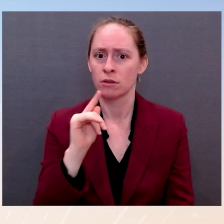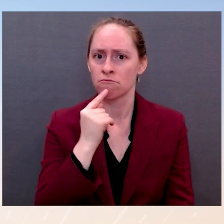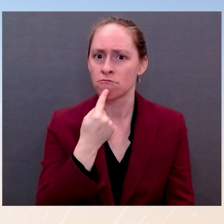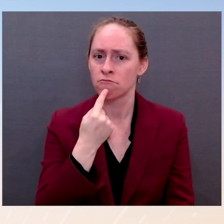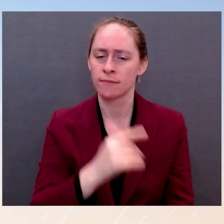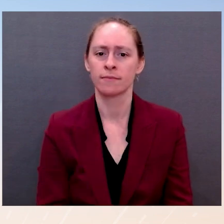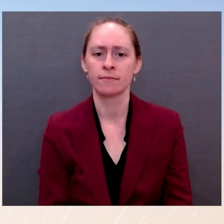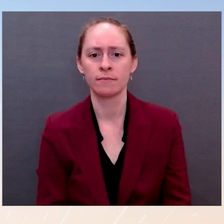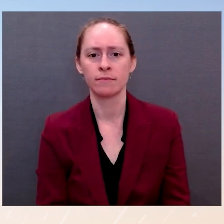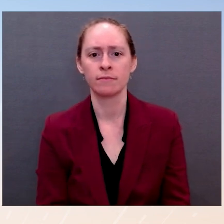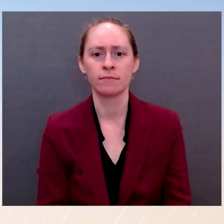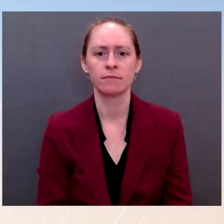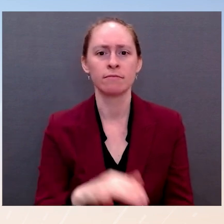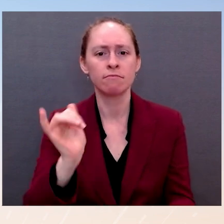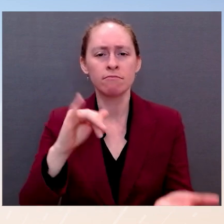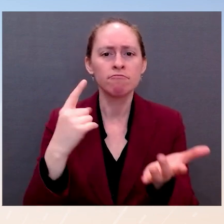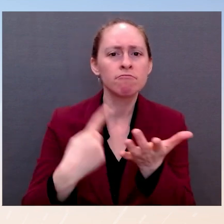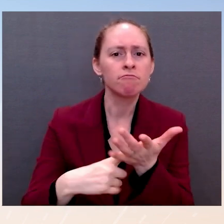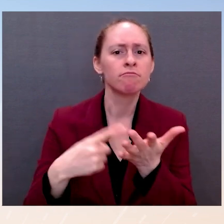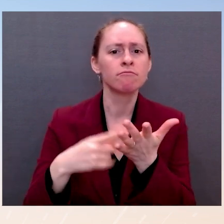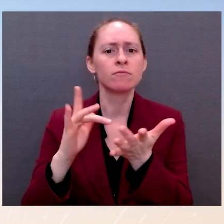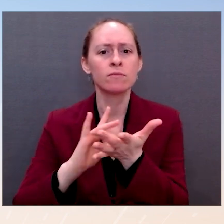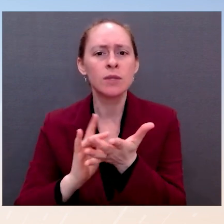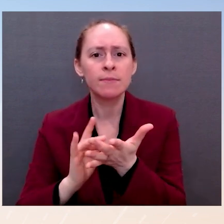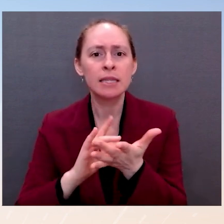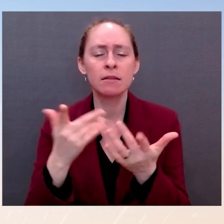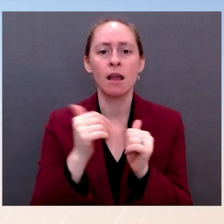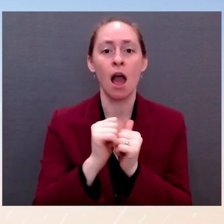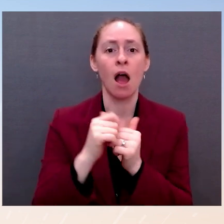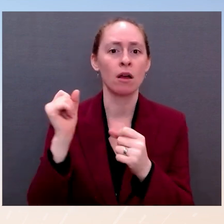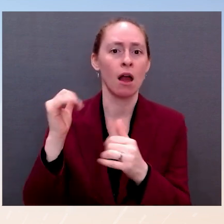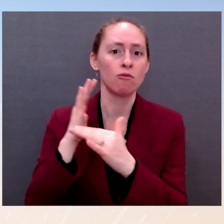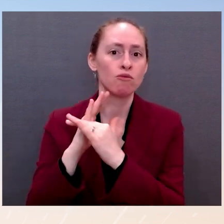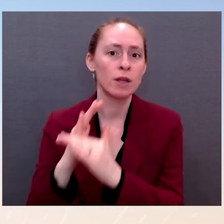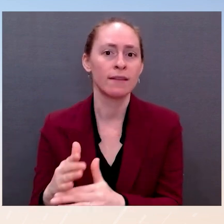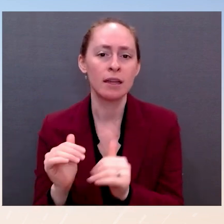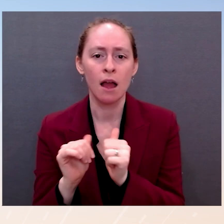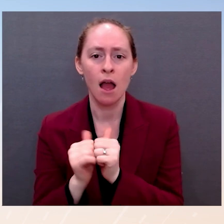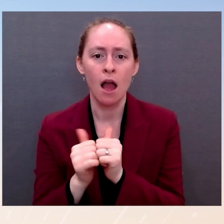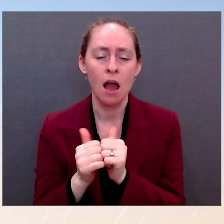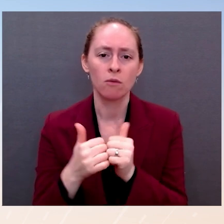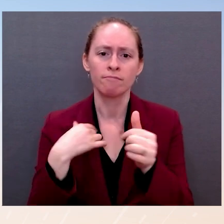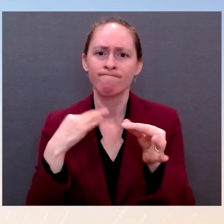how it can be prevented, it can be prevented. And we just, you know, we have to educate.